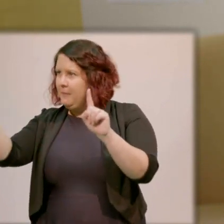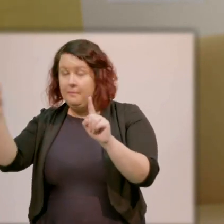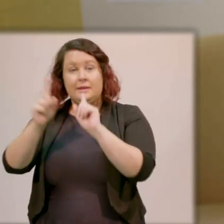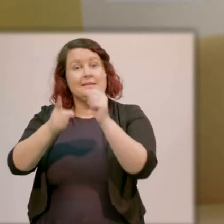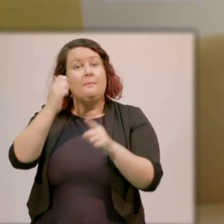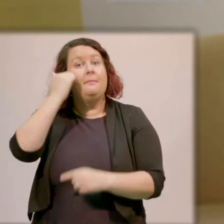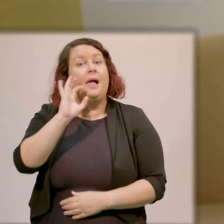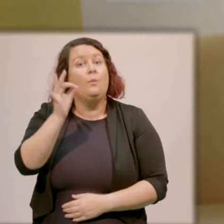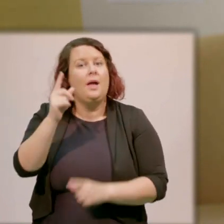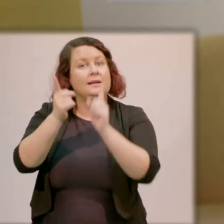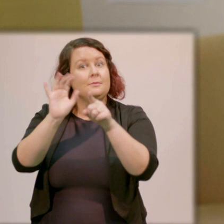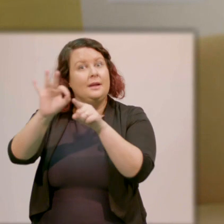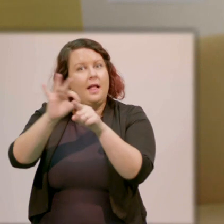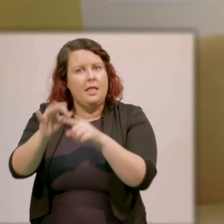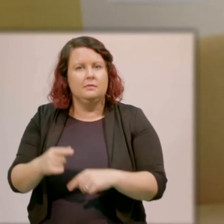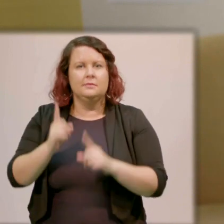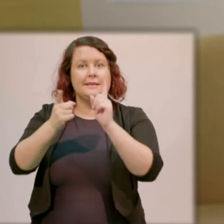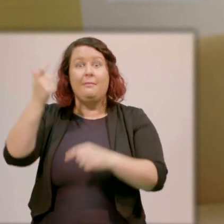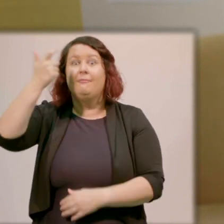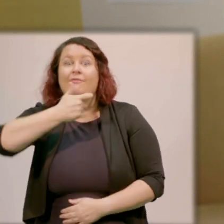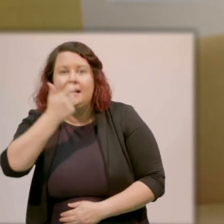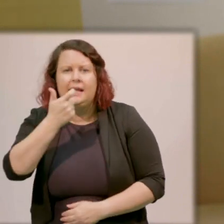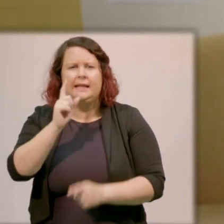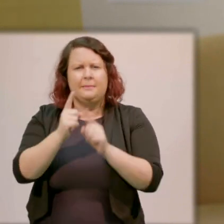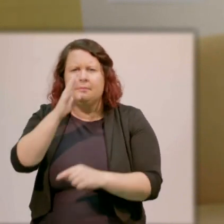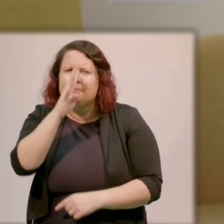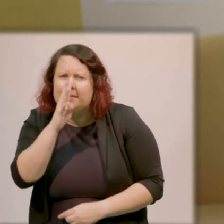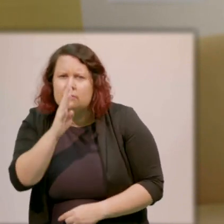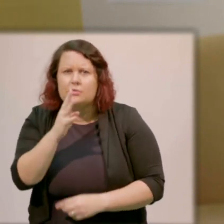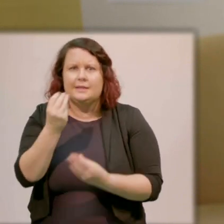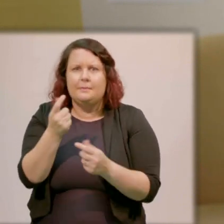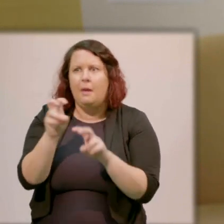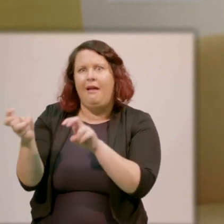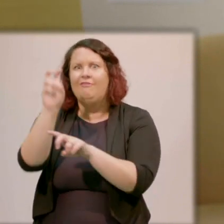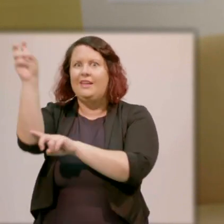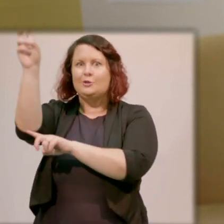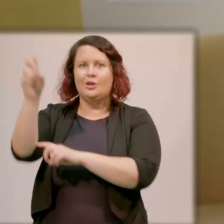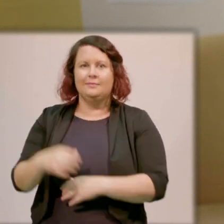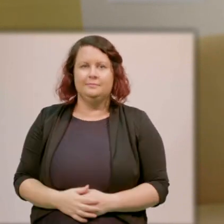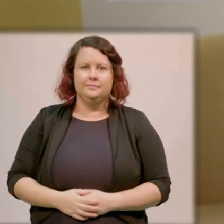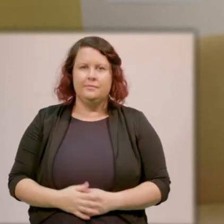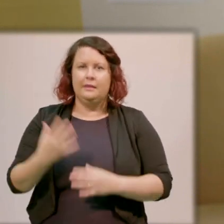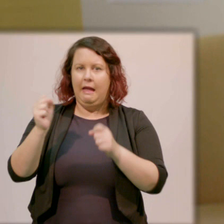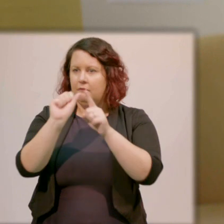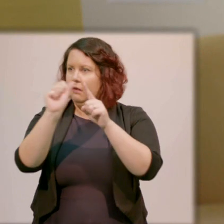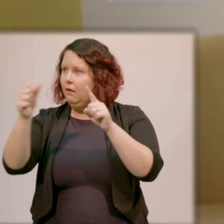either in colour, or in black and white. It can be funny, or could be a mystery, or an adventure. Comic strips are often in a series,